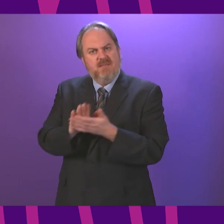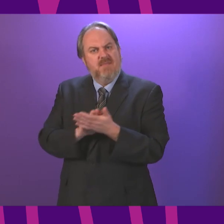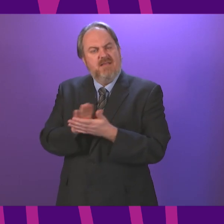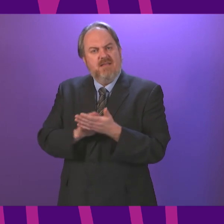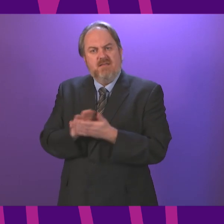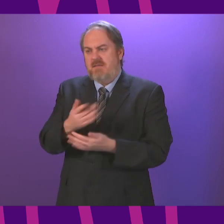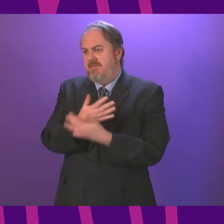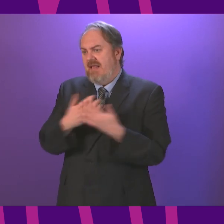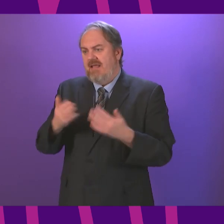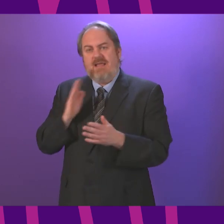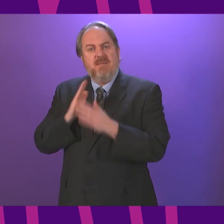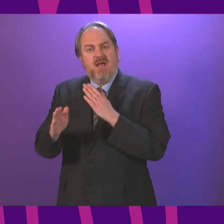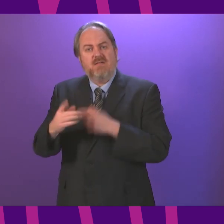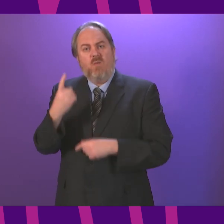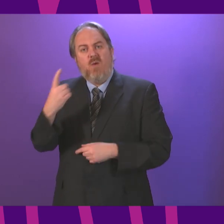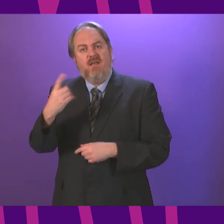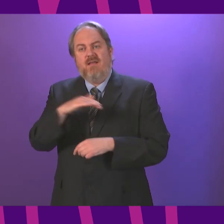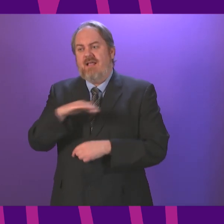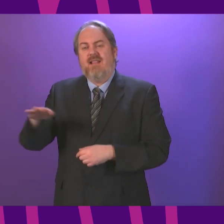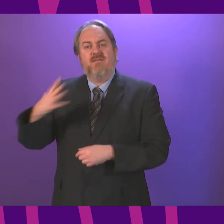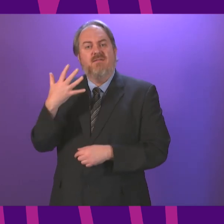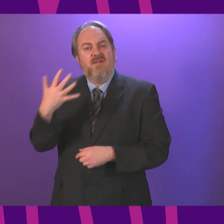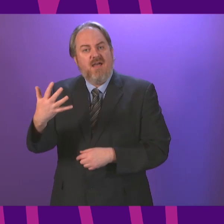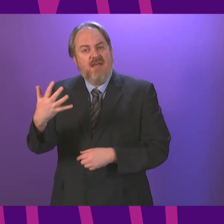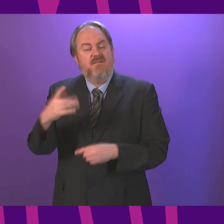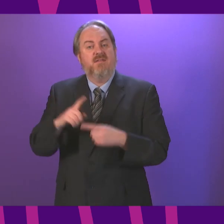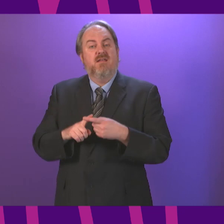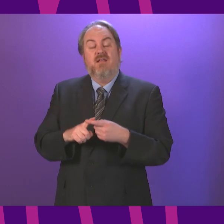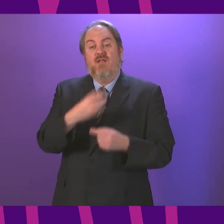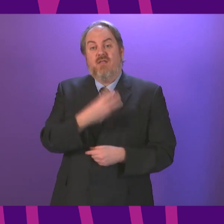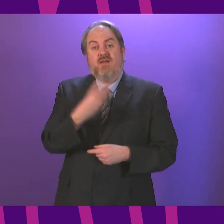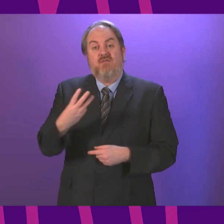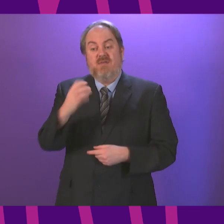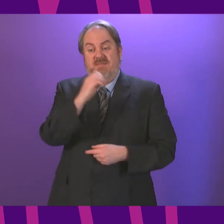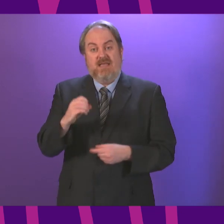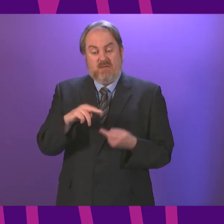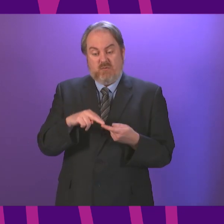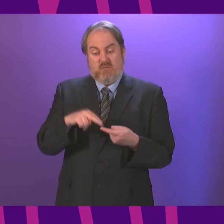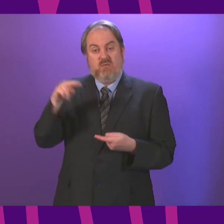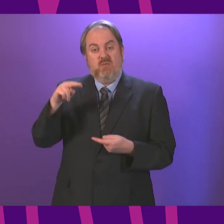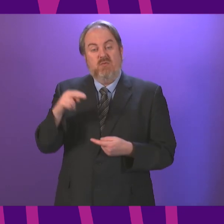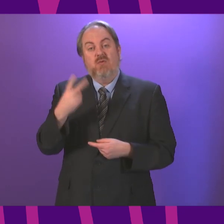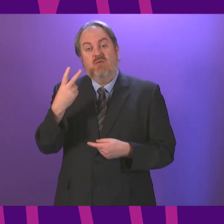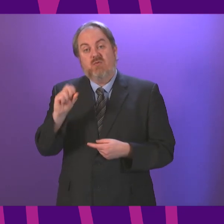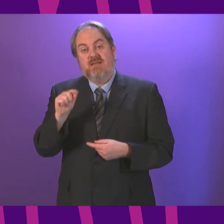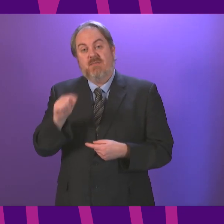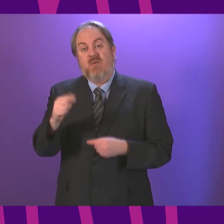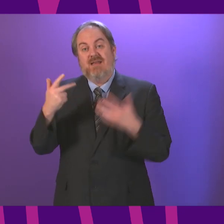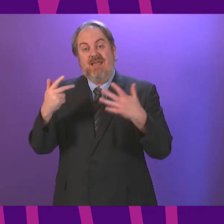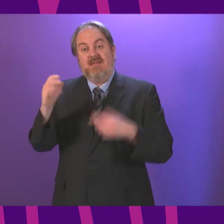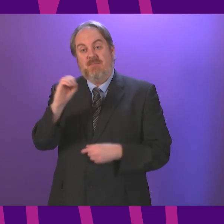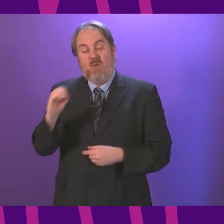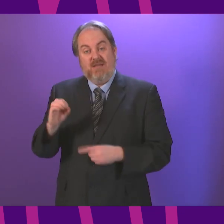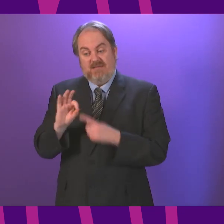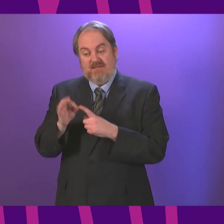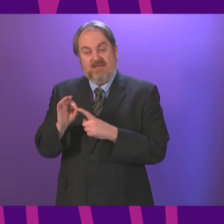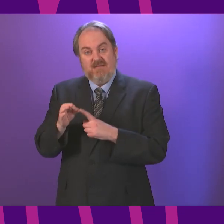more at level 5 has gone from 33.3 percentage points to 20.8 percentage points. I could go on.